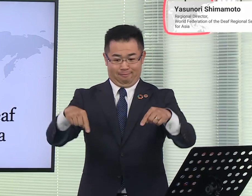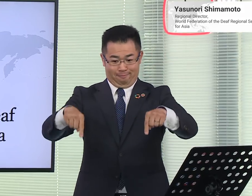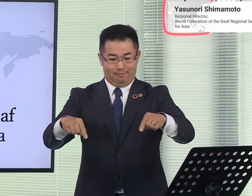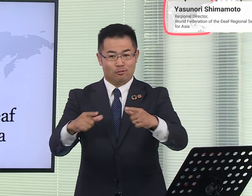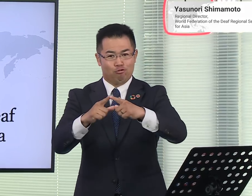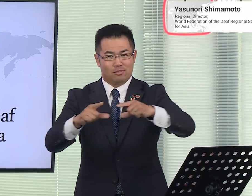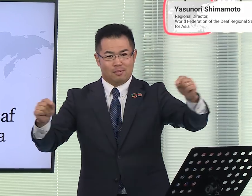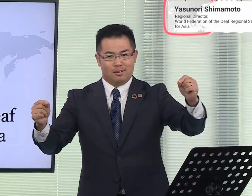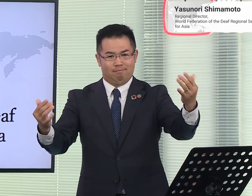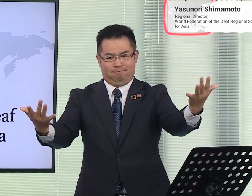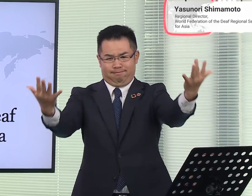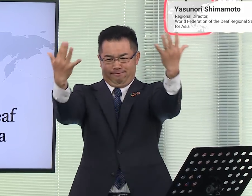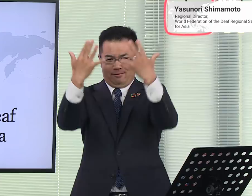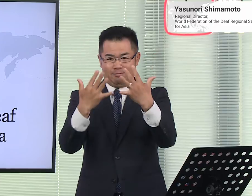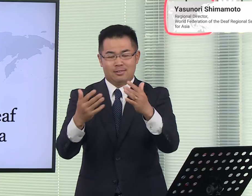Hello, everyone.